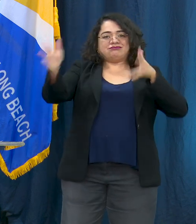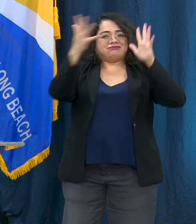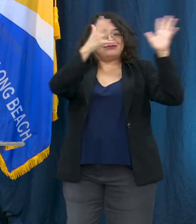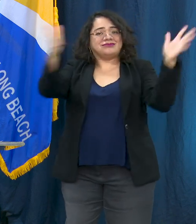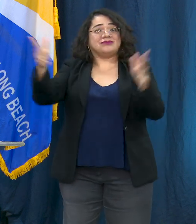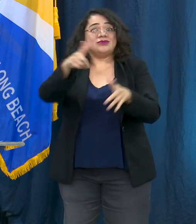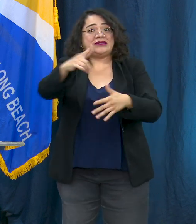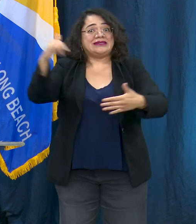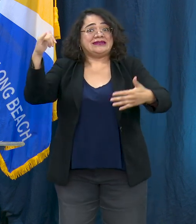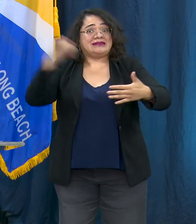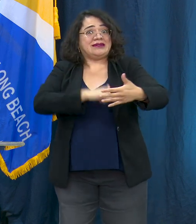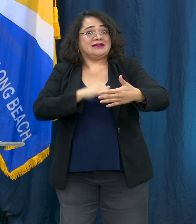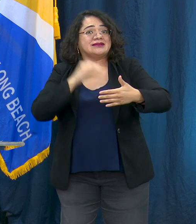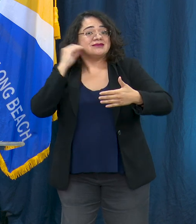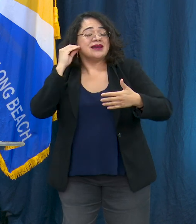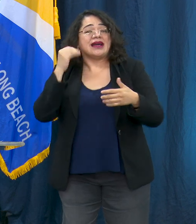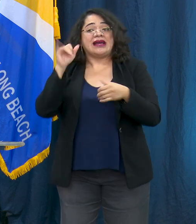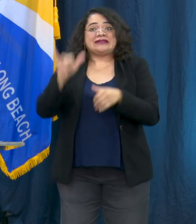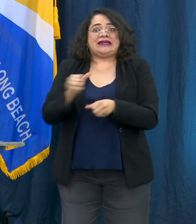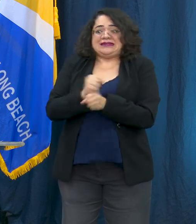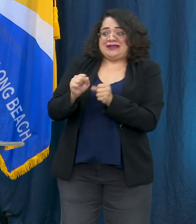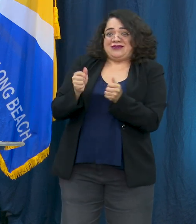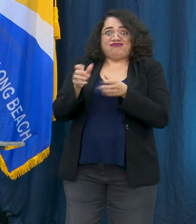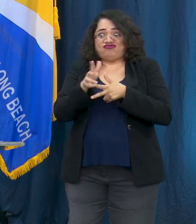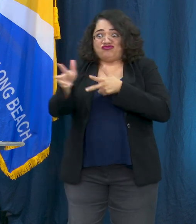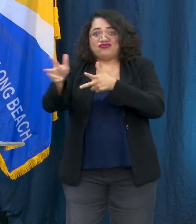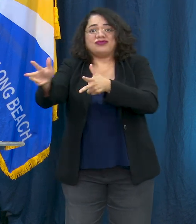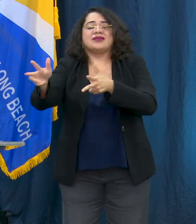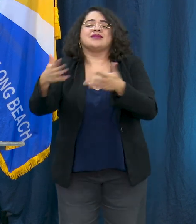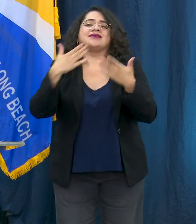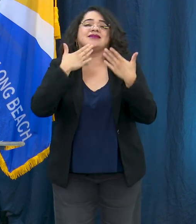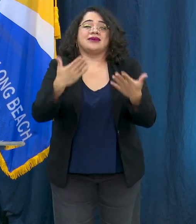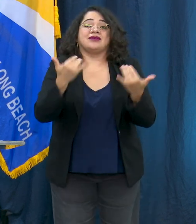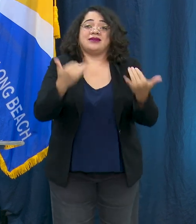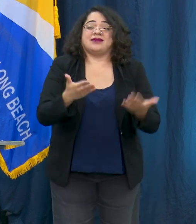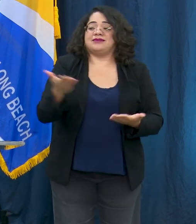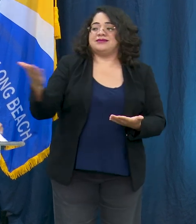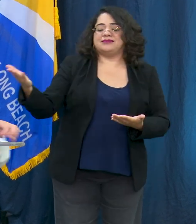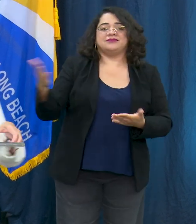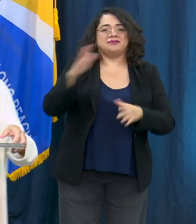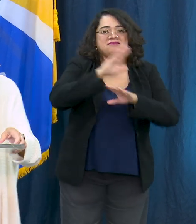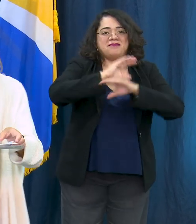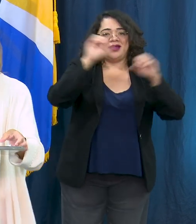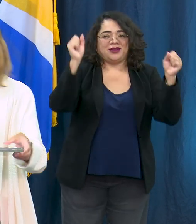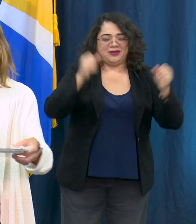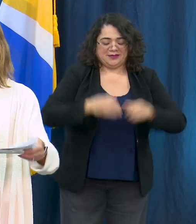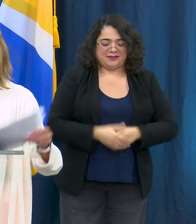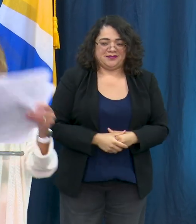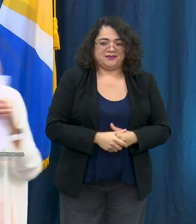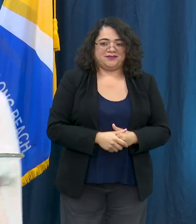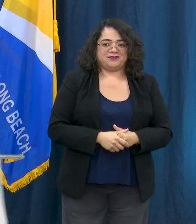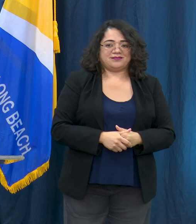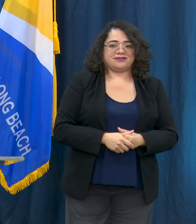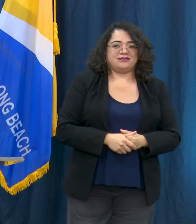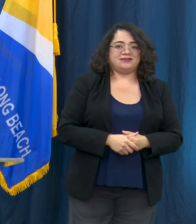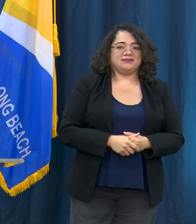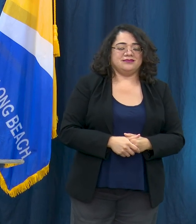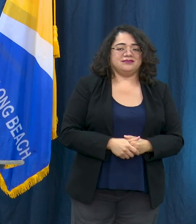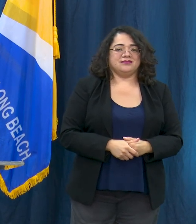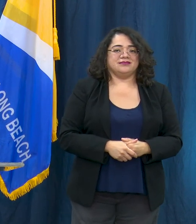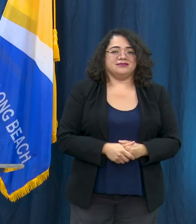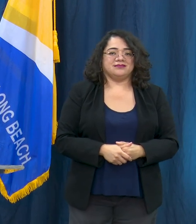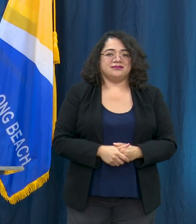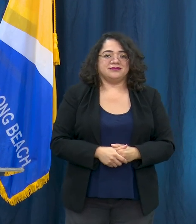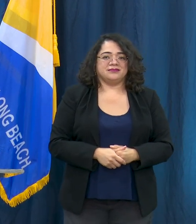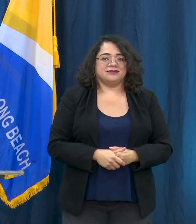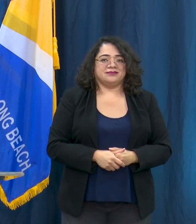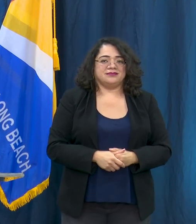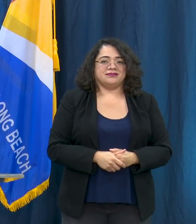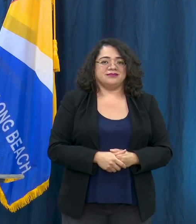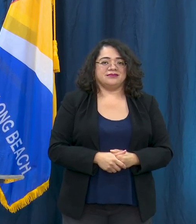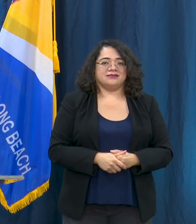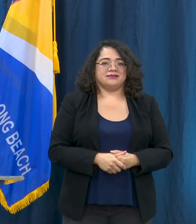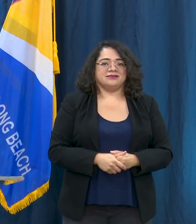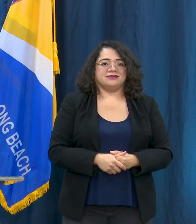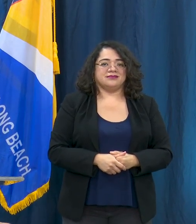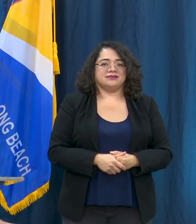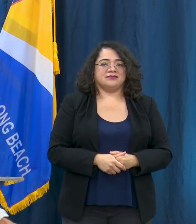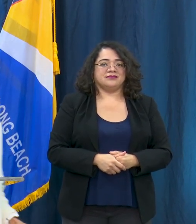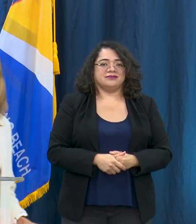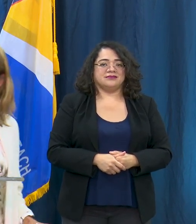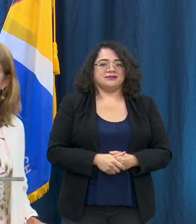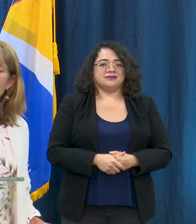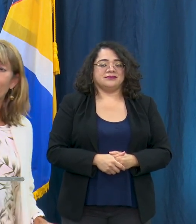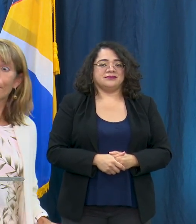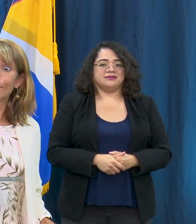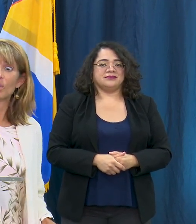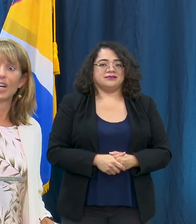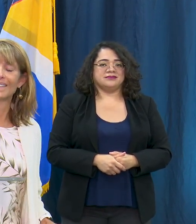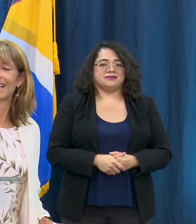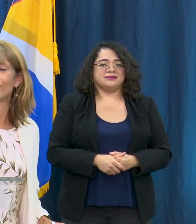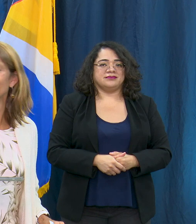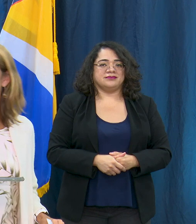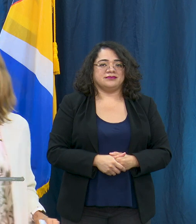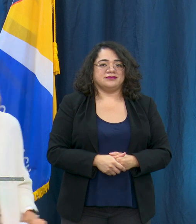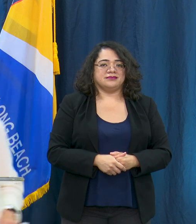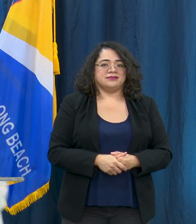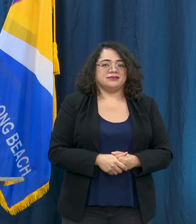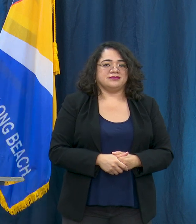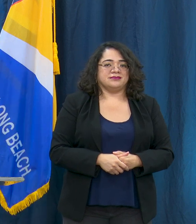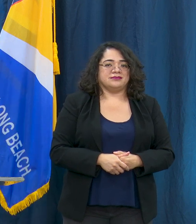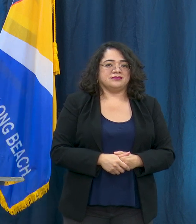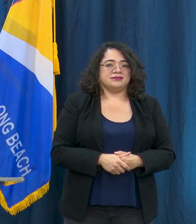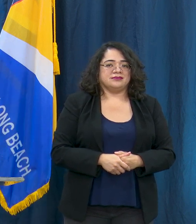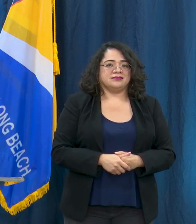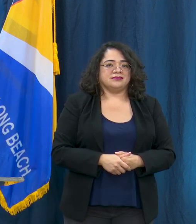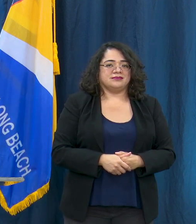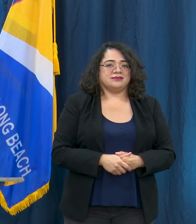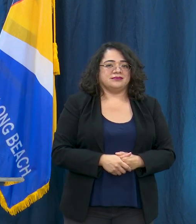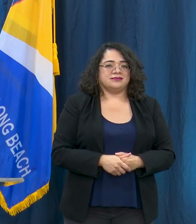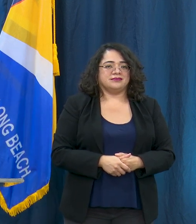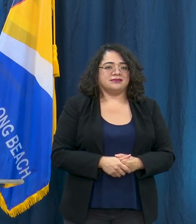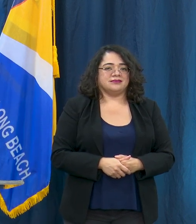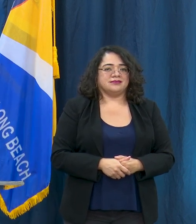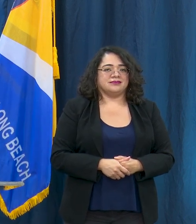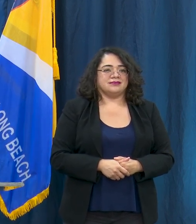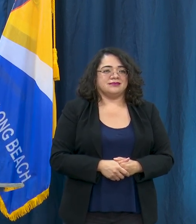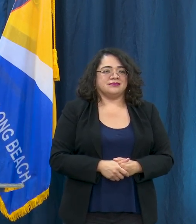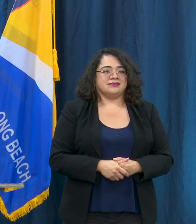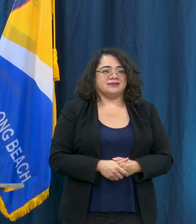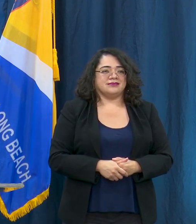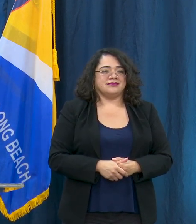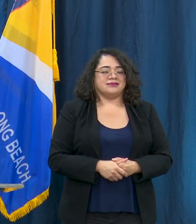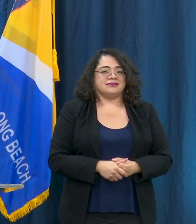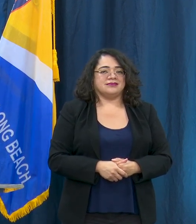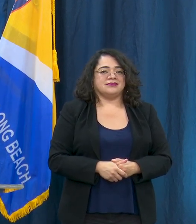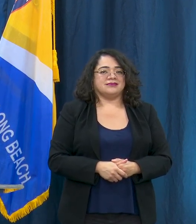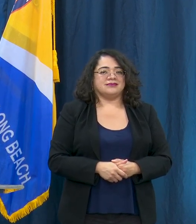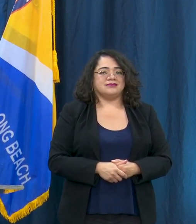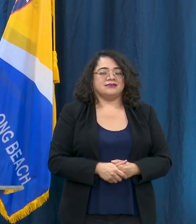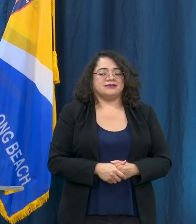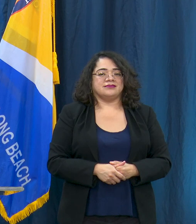time and with that I'm going to turn it back to the Mayor. Great and then are